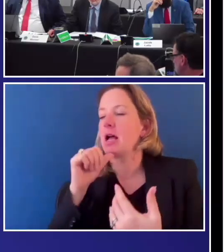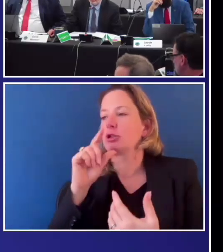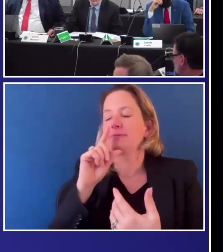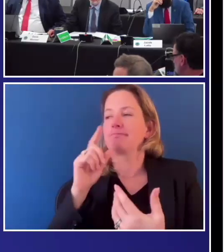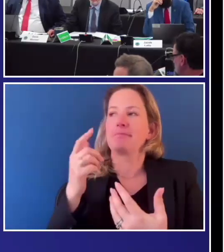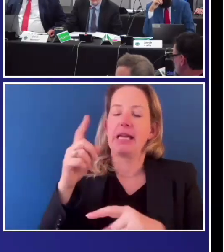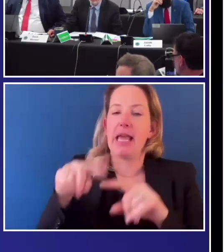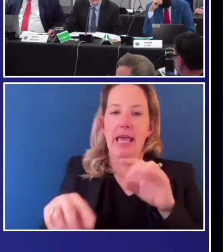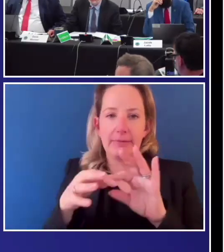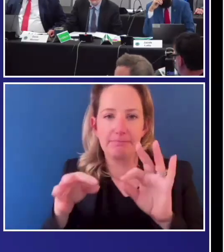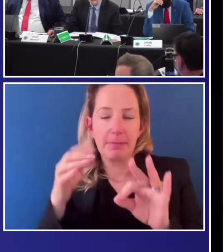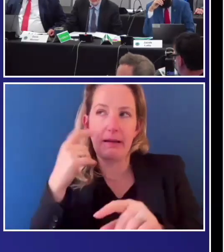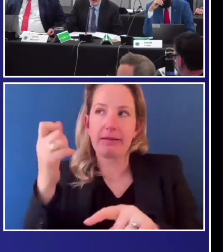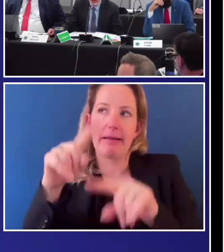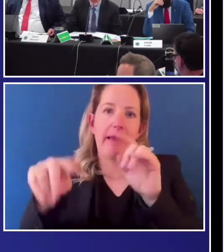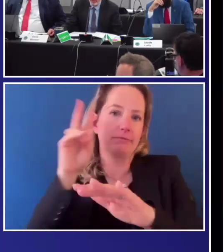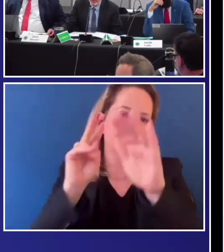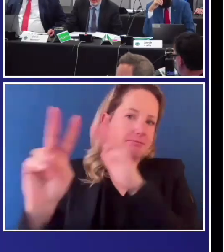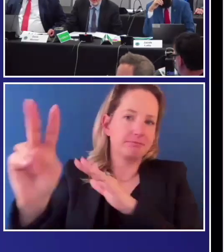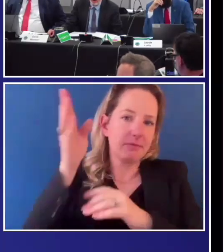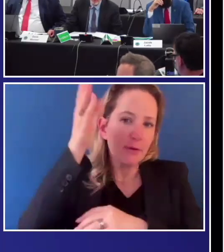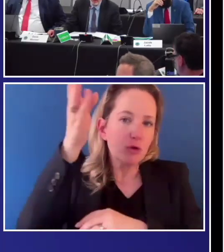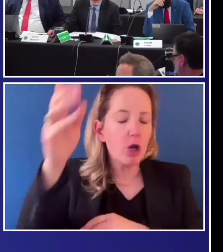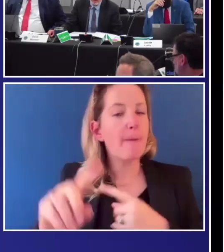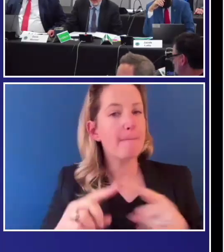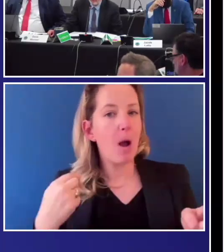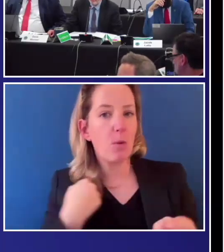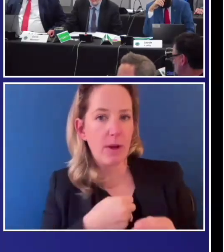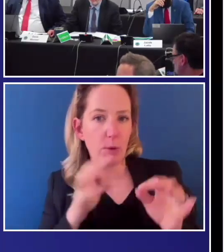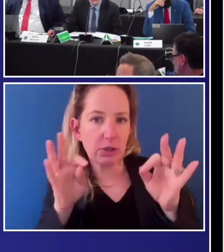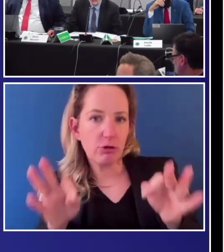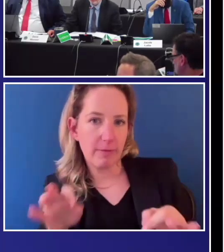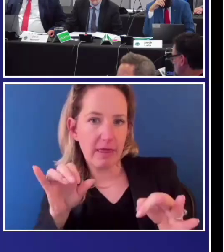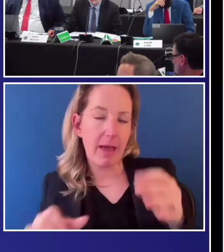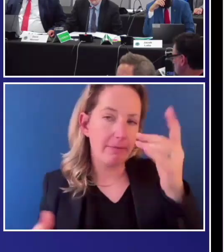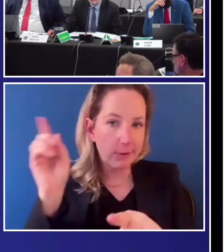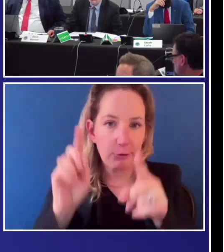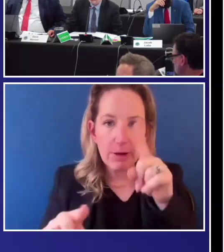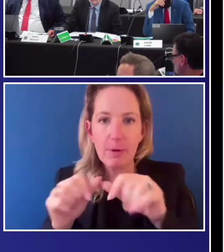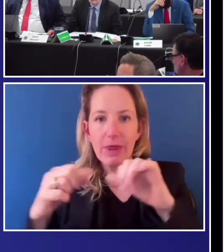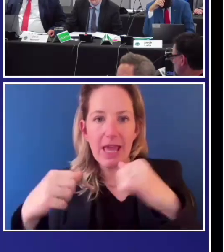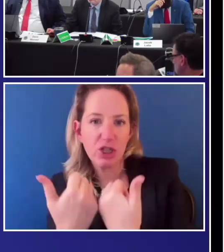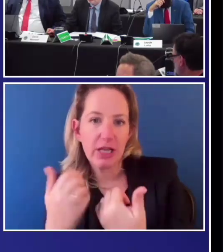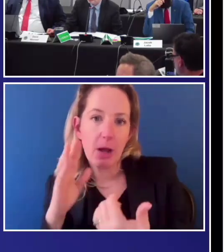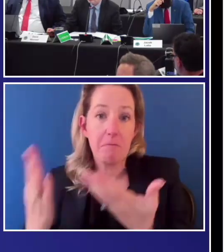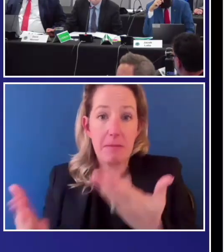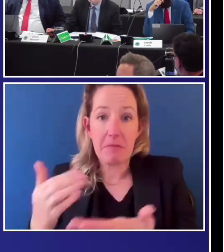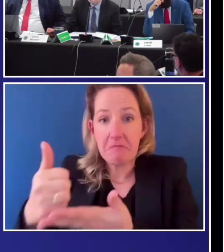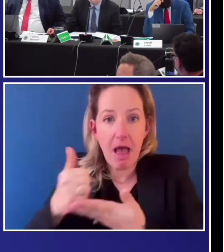an agreement with an agency might help us obtain data that is not otherwise available from our -- generally,